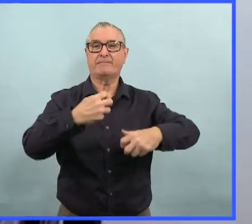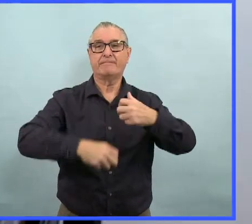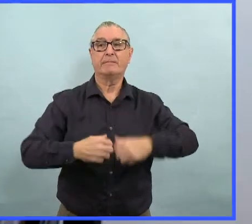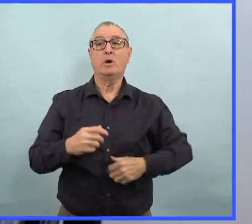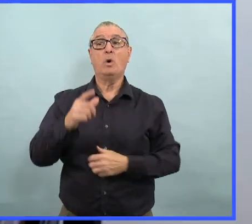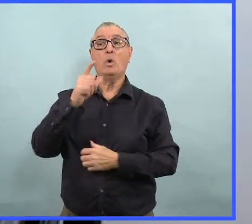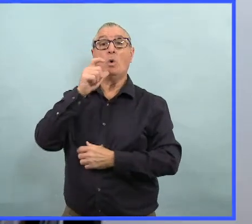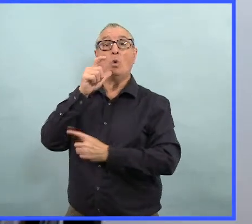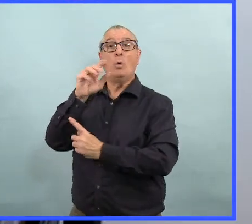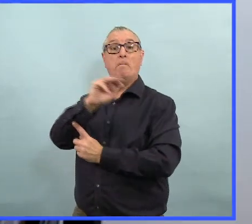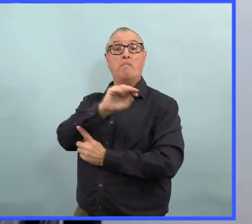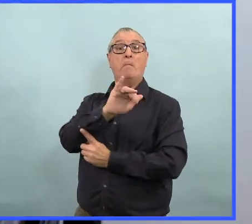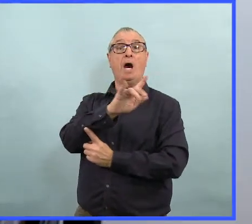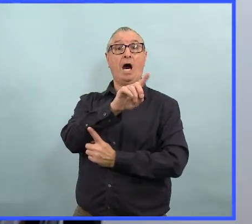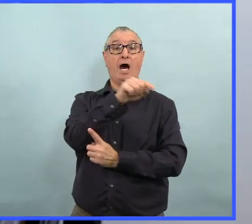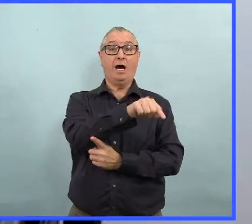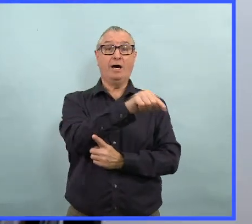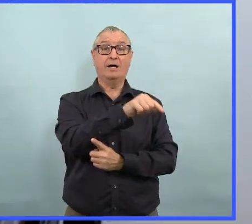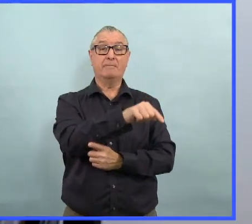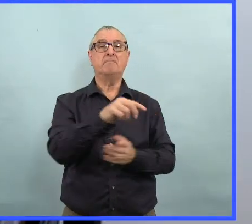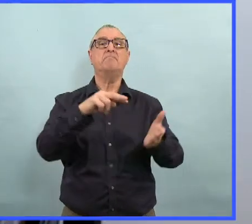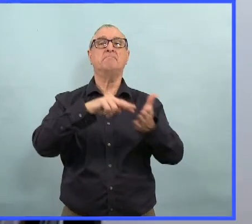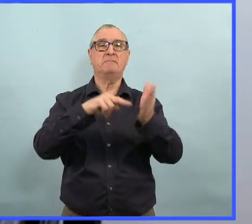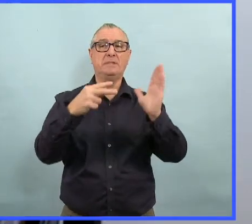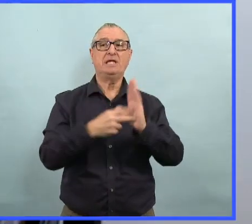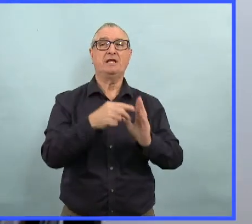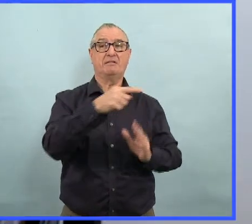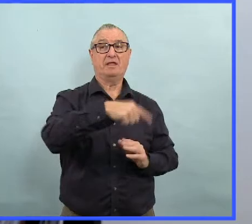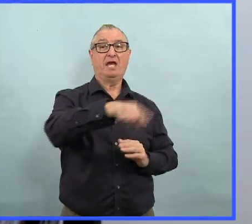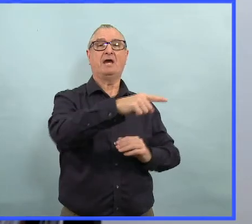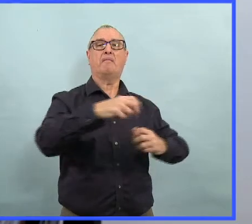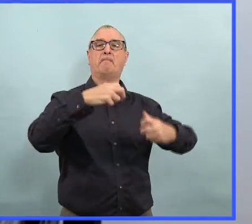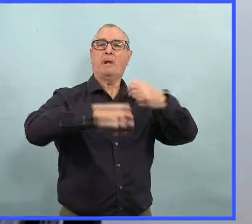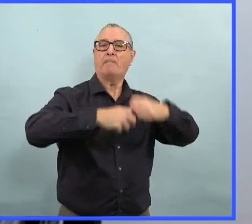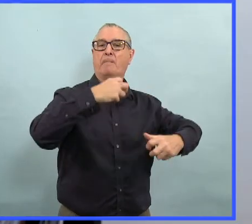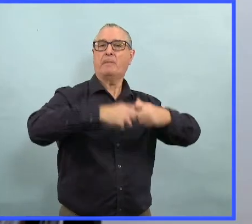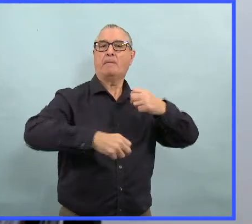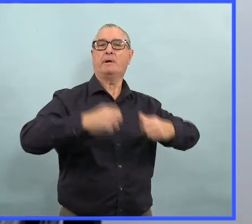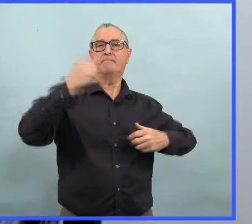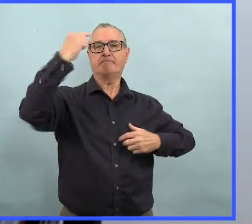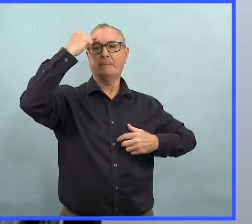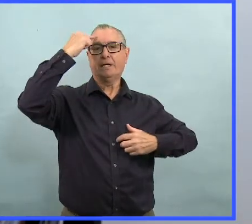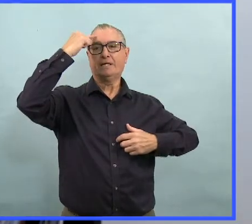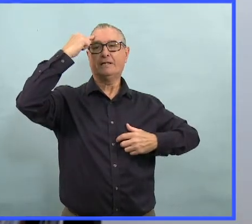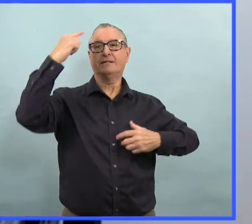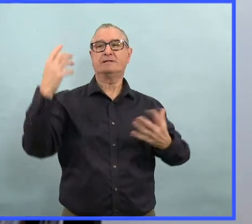cognitive dysfunction in the study so when i say cognitive dysfunction i mean that a person has